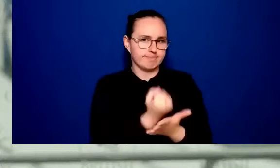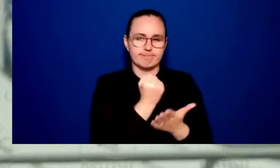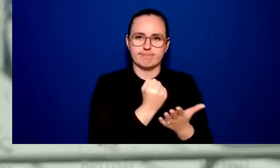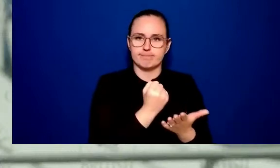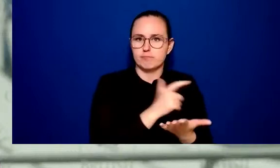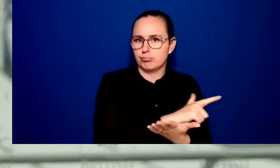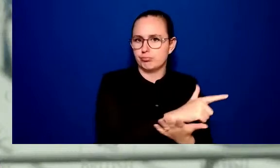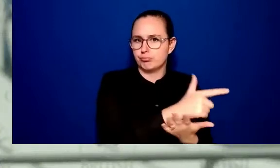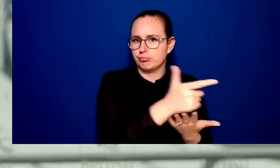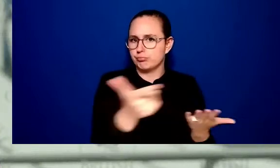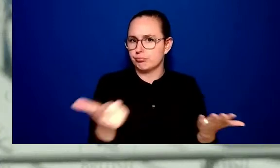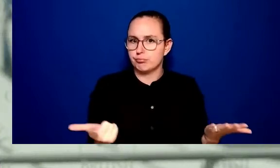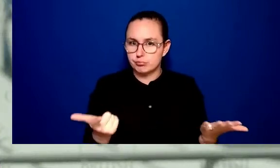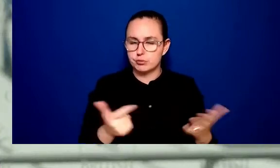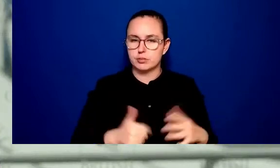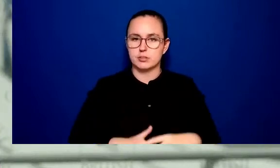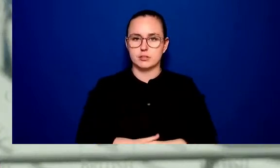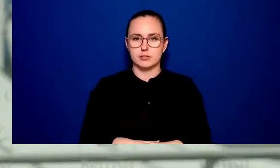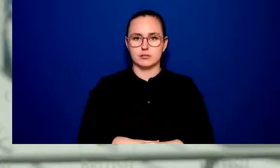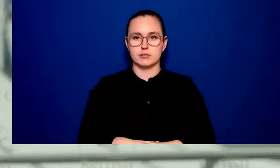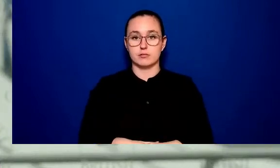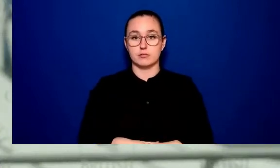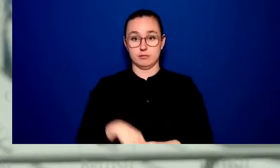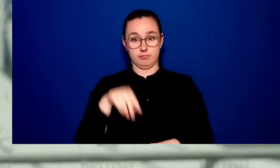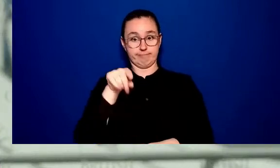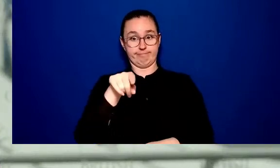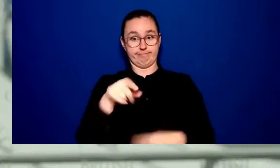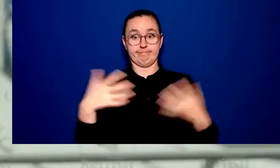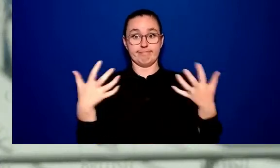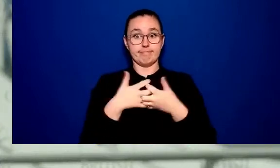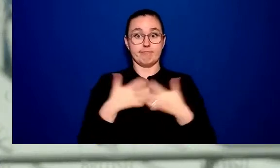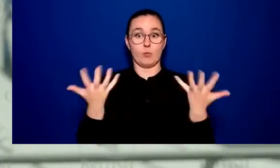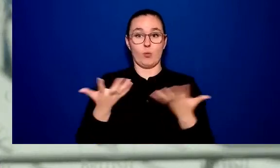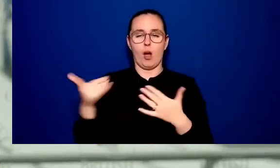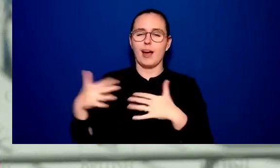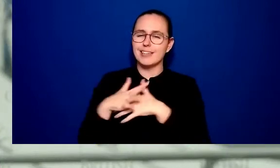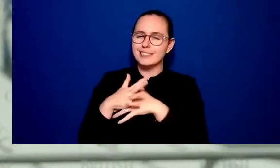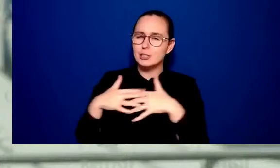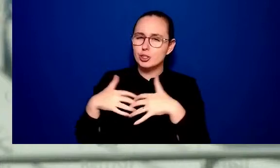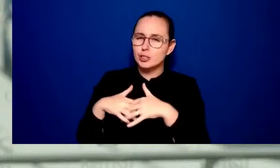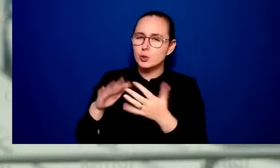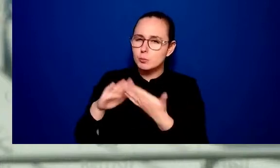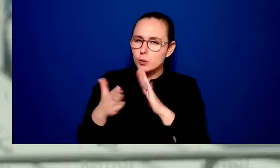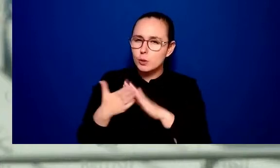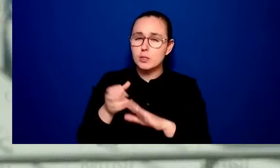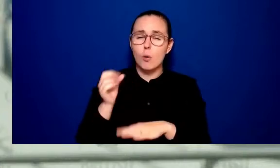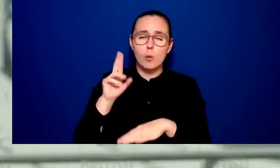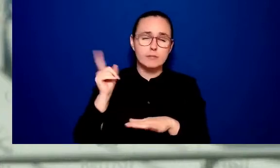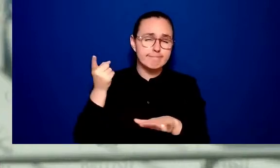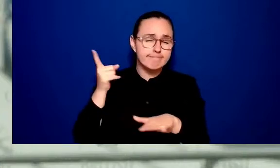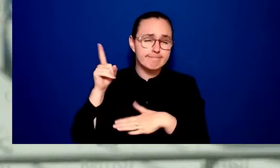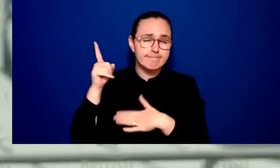other smaller and more remote communities. So it's going to